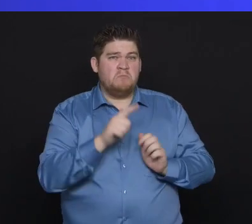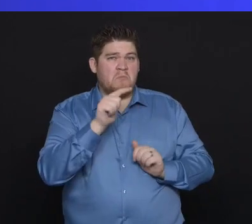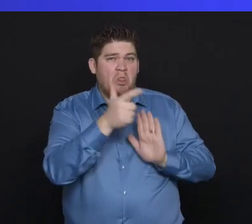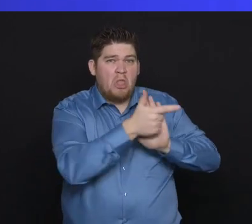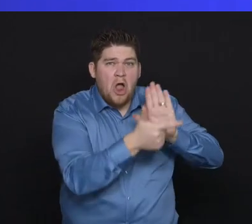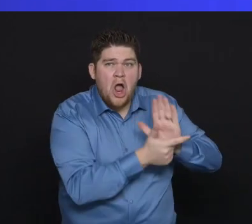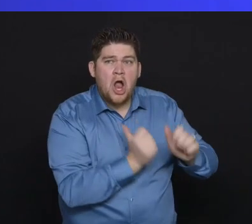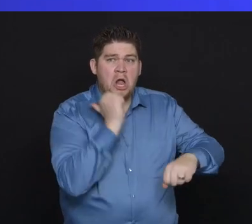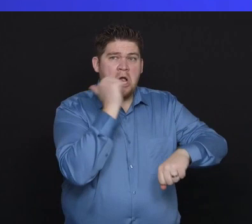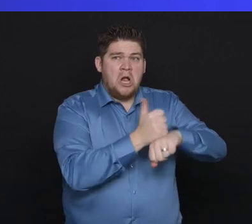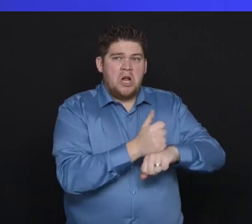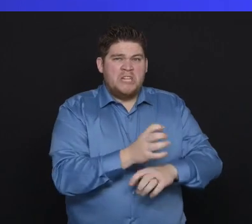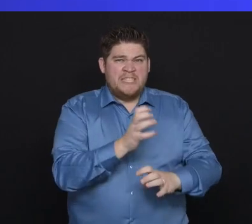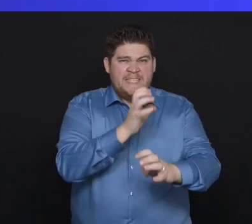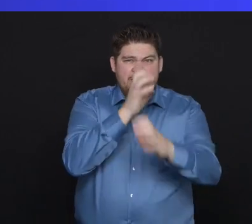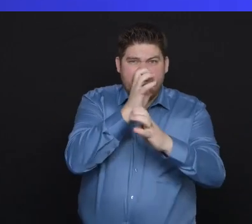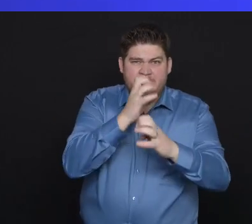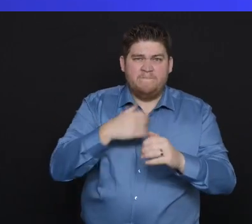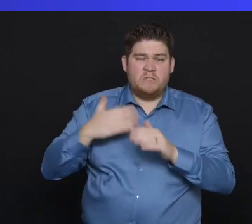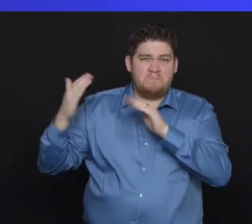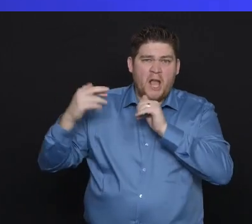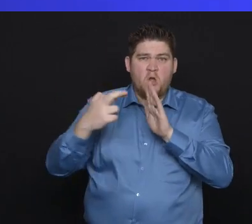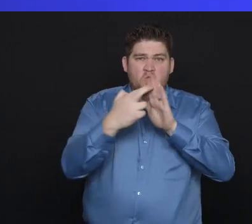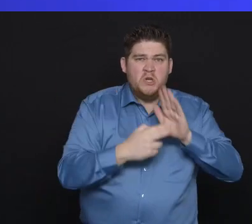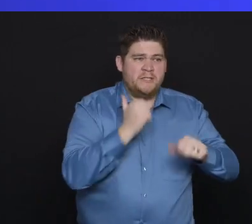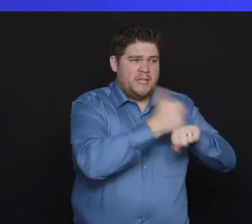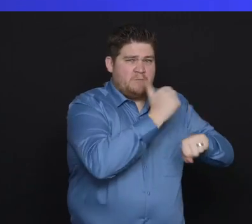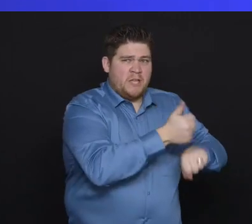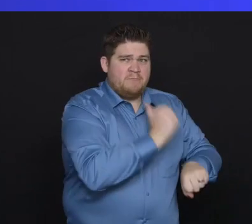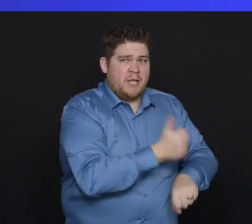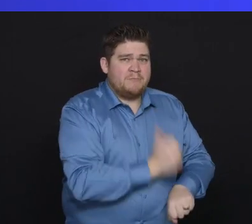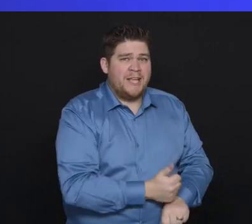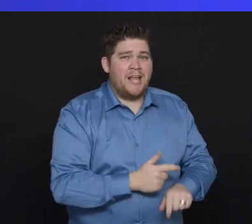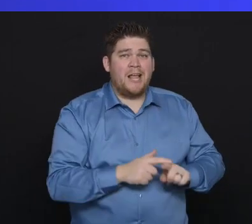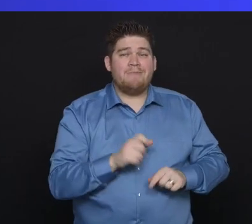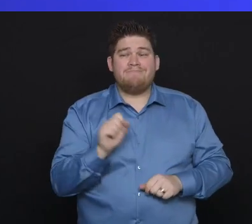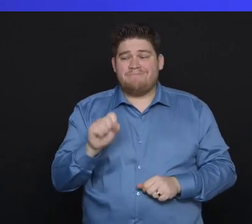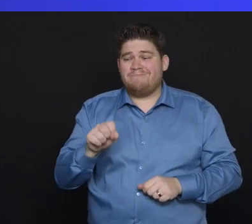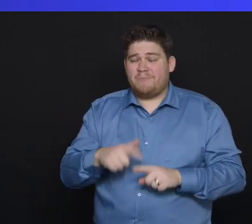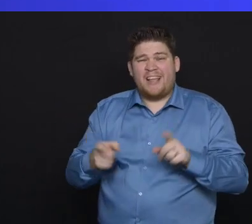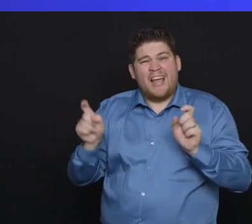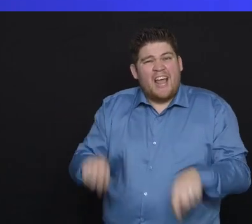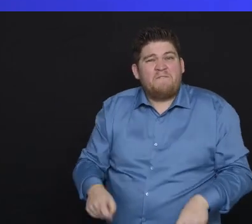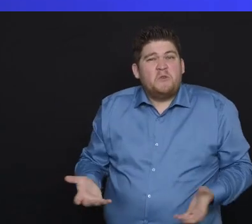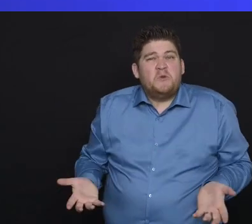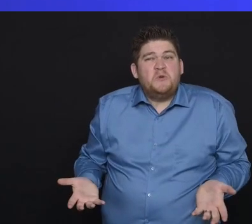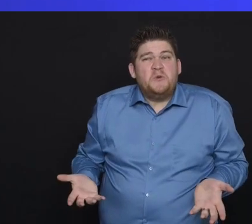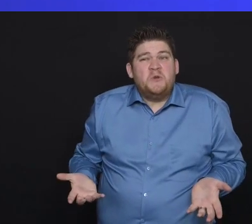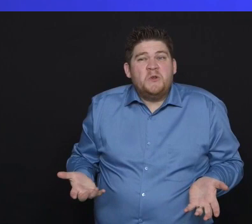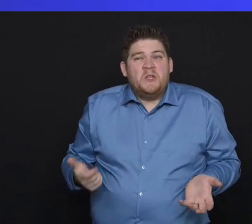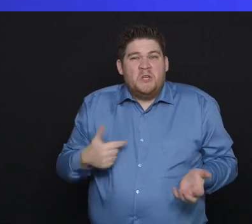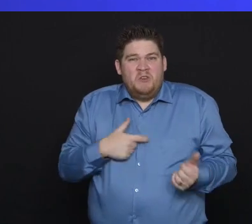and we've seen that across the world. We need to work with what we've got and try to make it better and try to